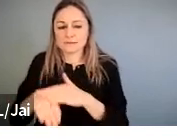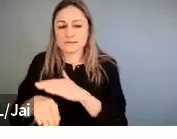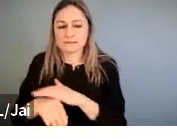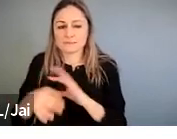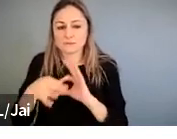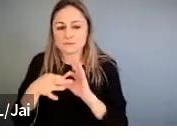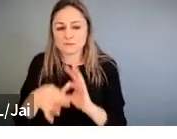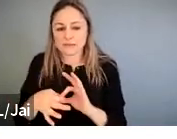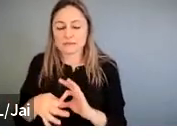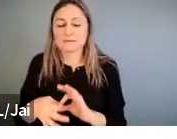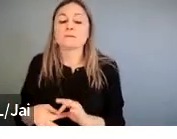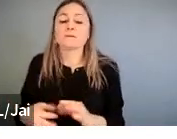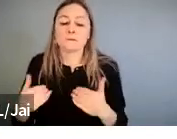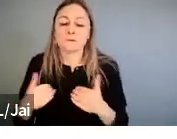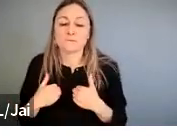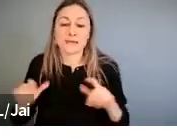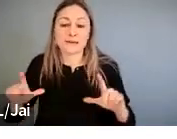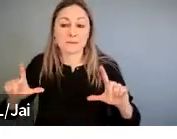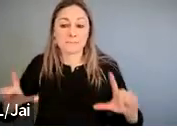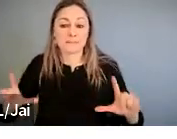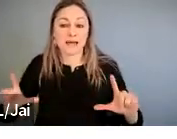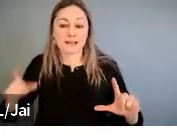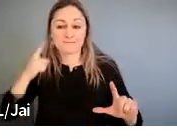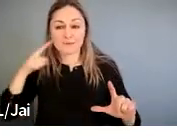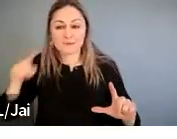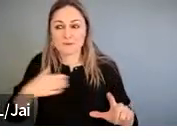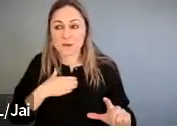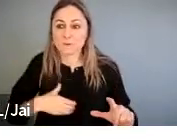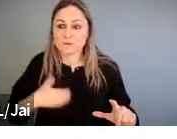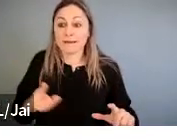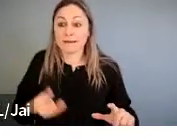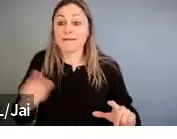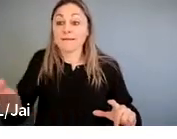We do have a plaque for you. I wish I could have given this to you in person, but it will